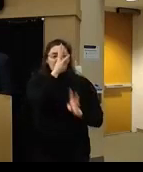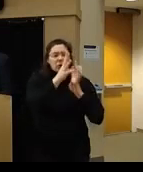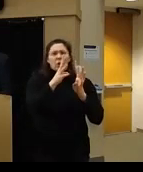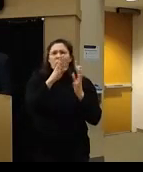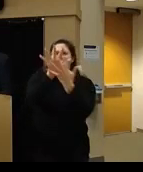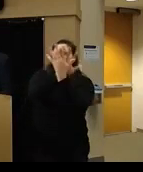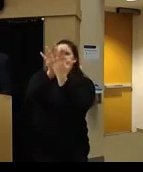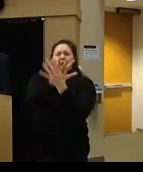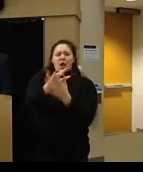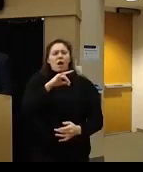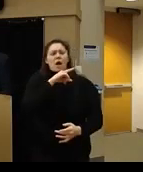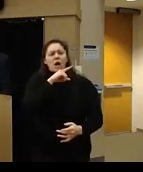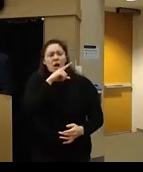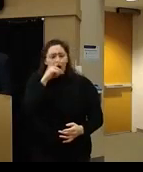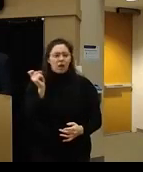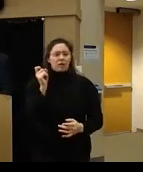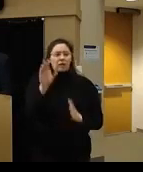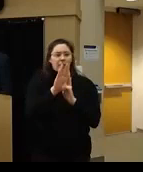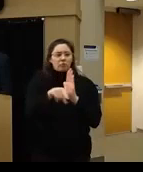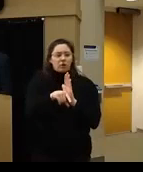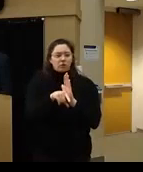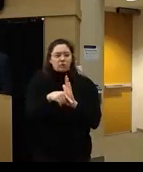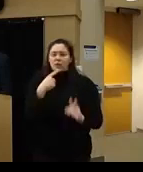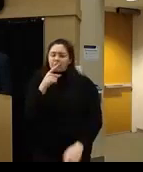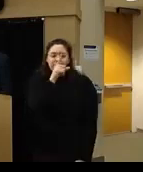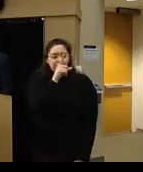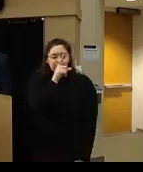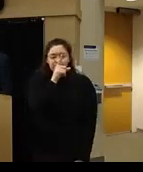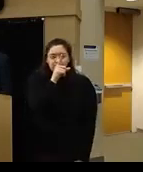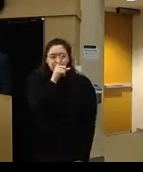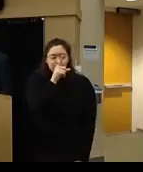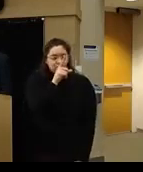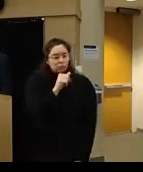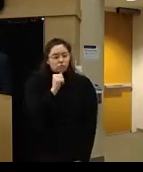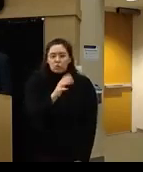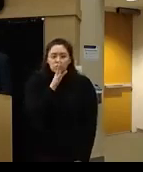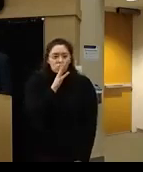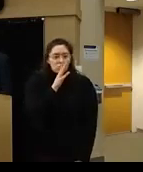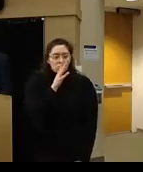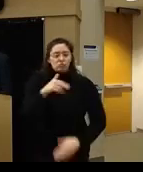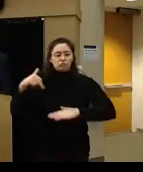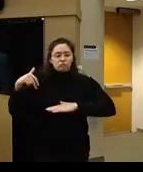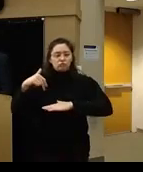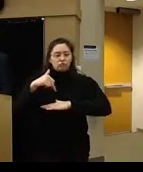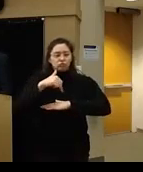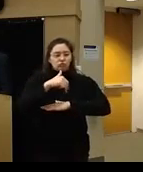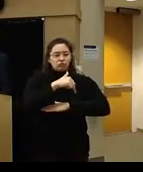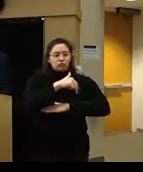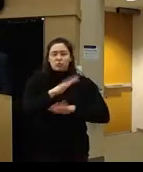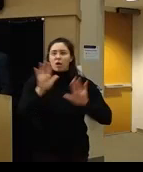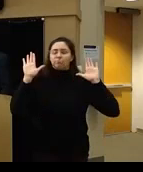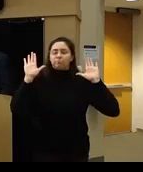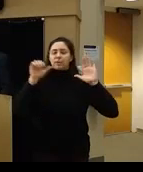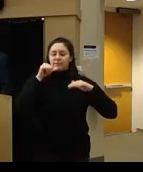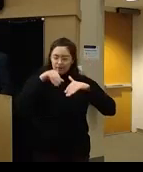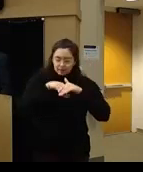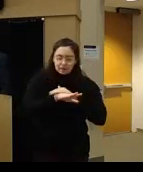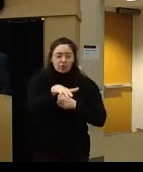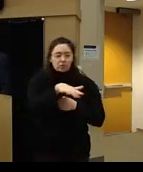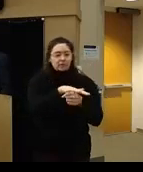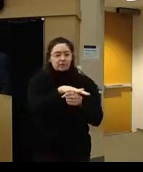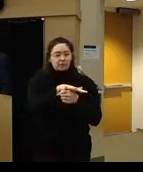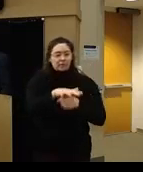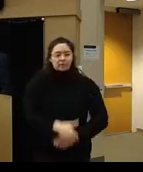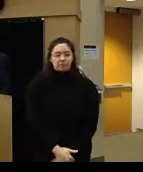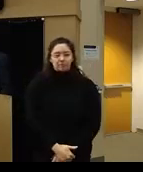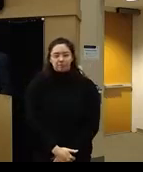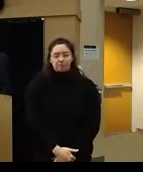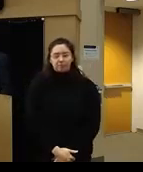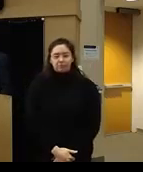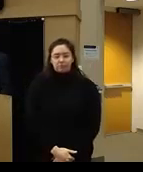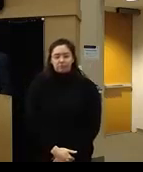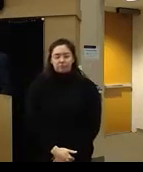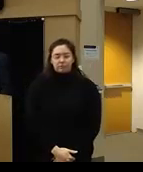so I said be quiet and then I walk not up into their space but to death I said Mr